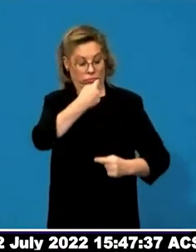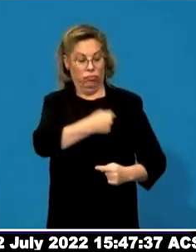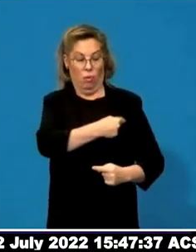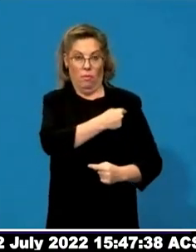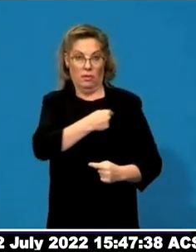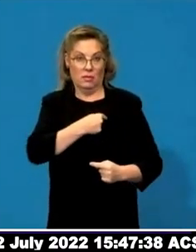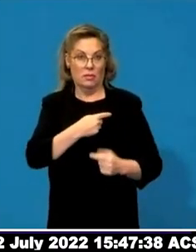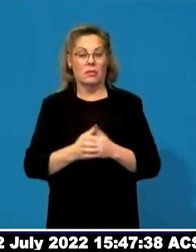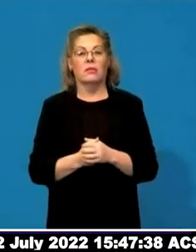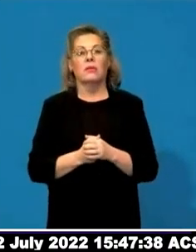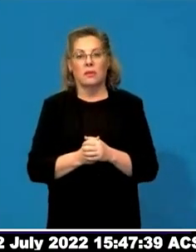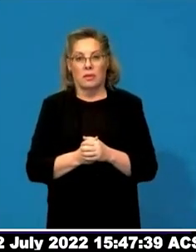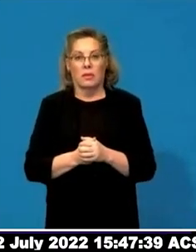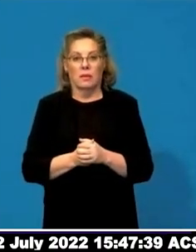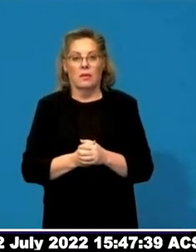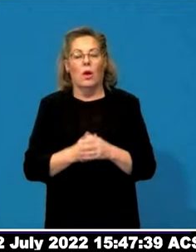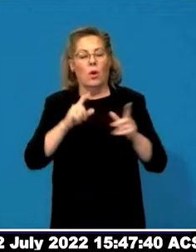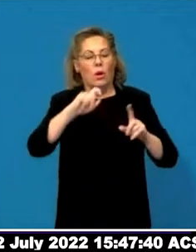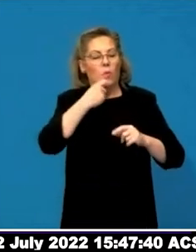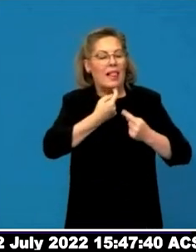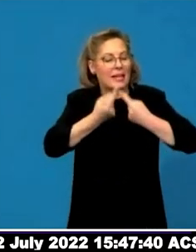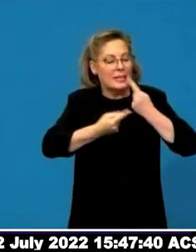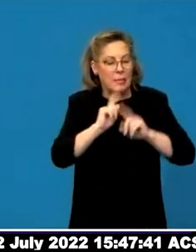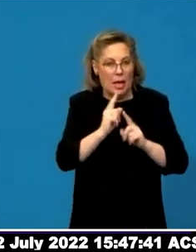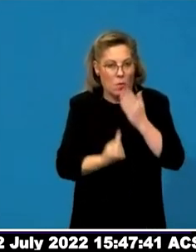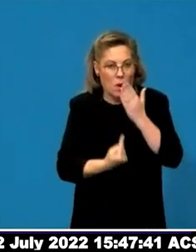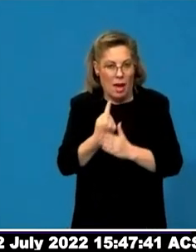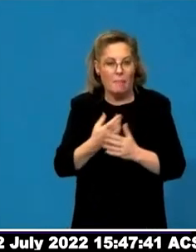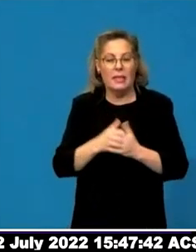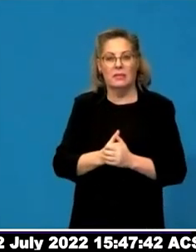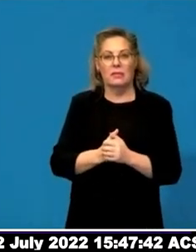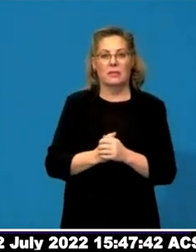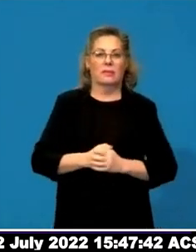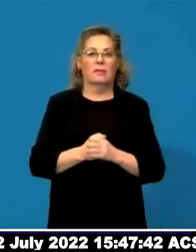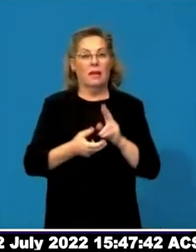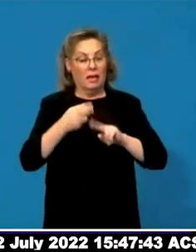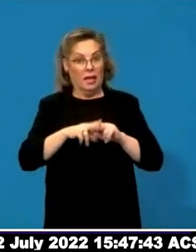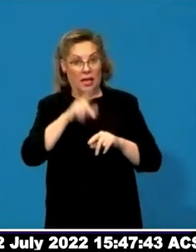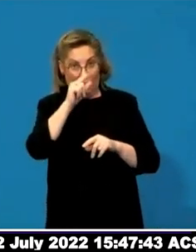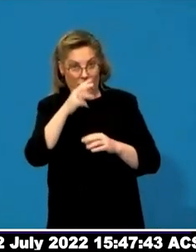My associate will explain what needs to be done, and if you would be kind enough to follow her instructions,